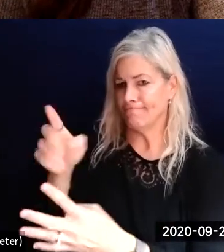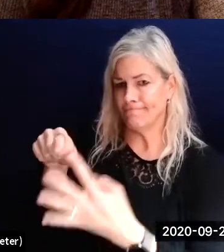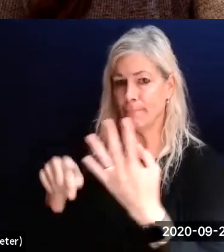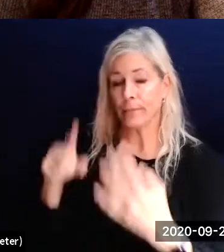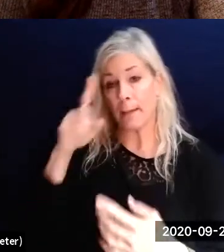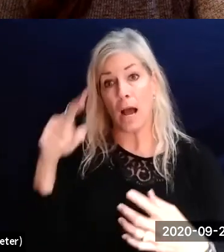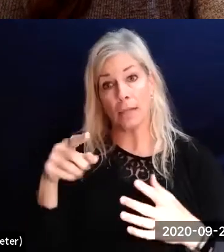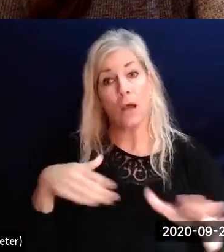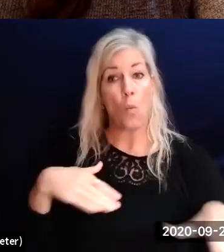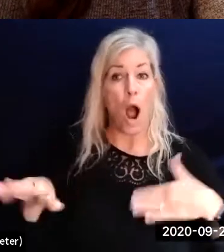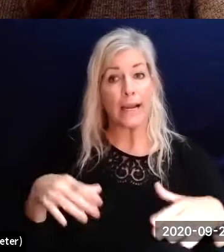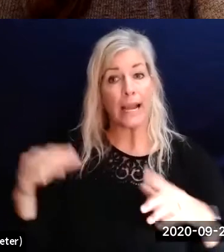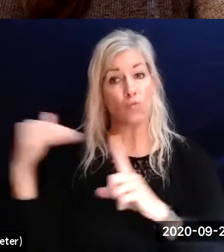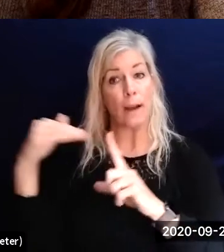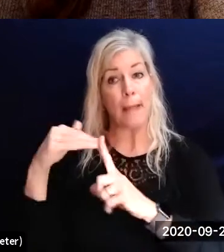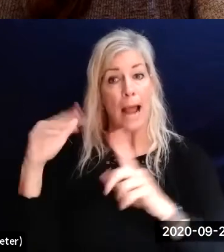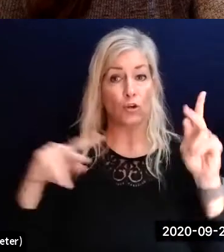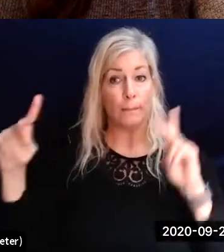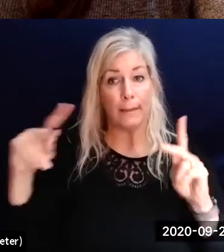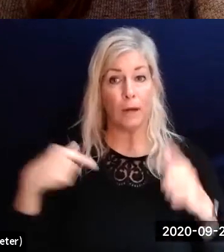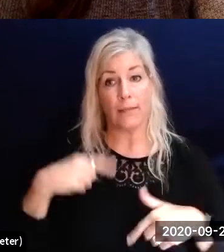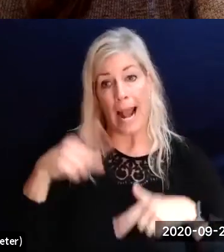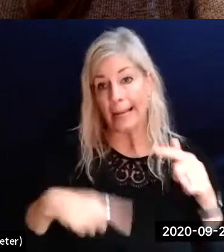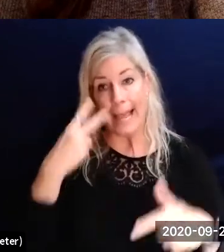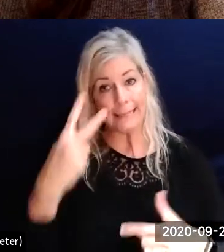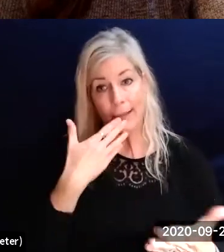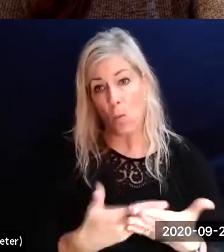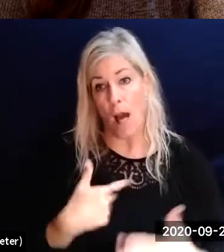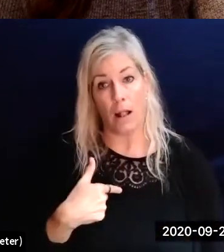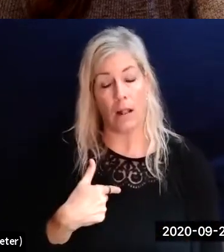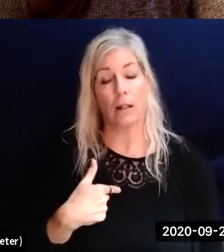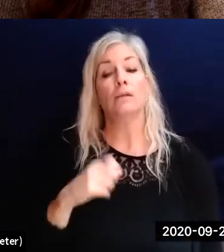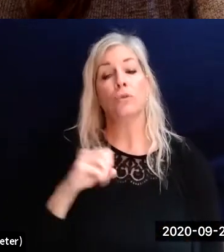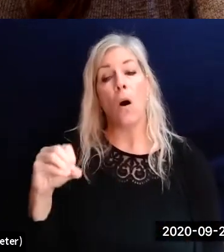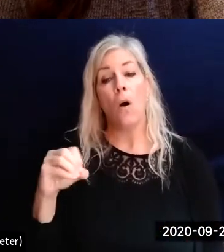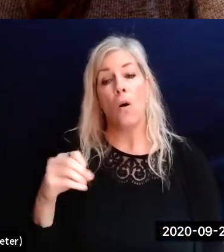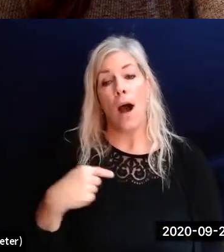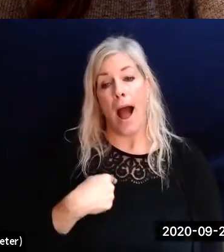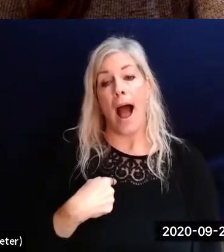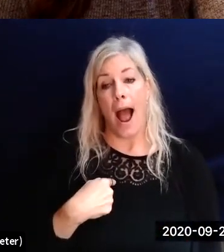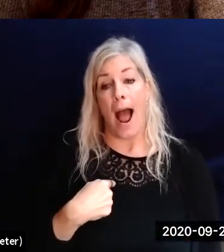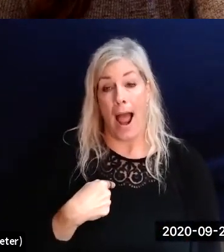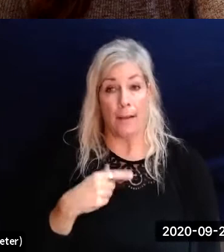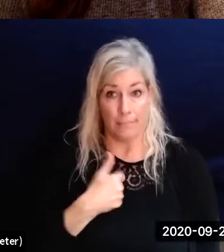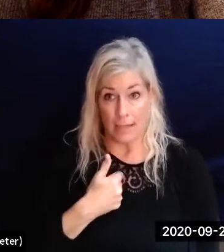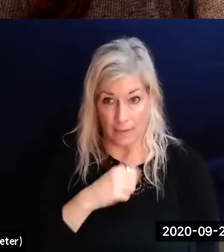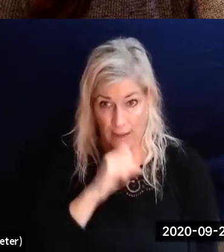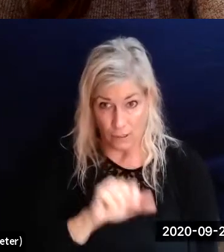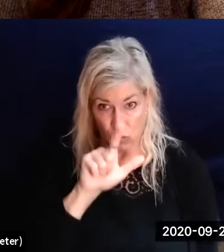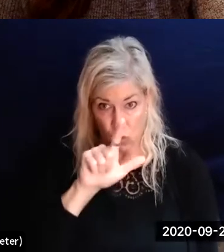reminder to people that I can't see well. And I've really, you know, I'm 27, so this did not happen